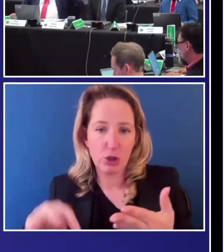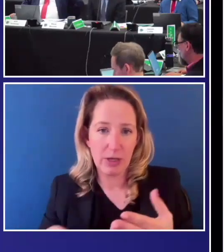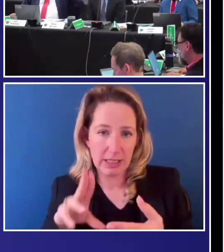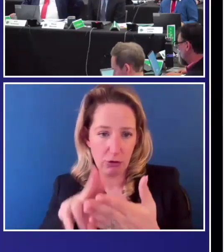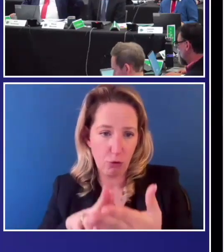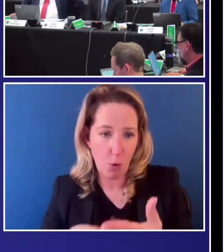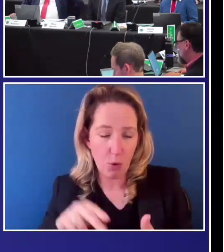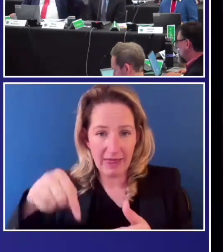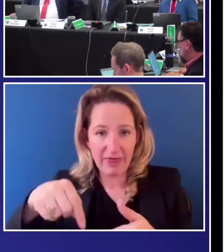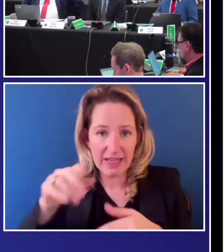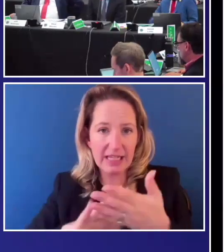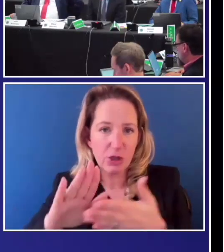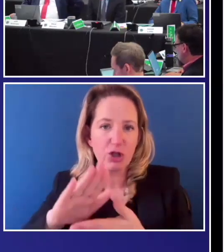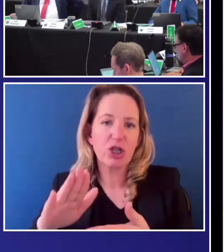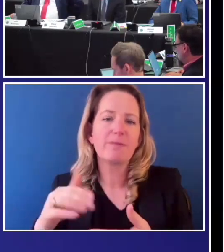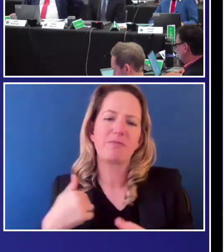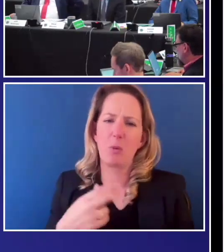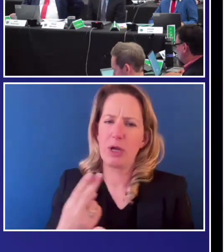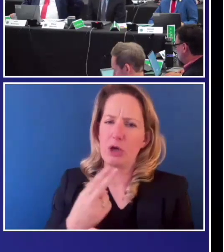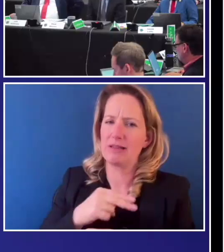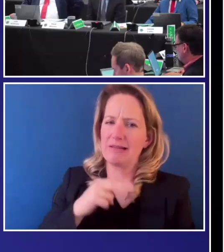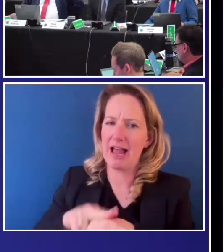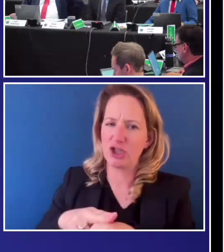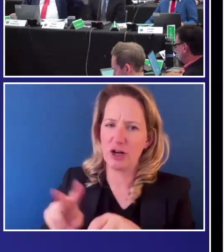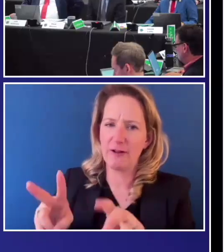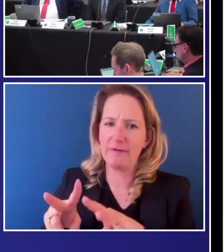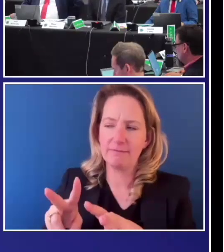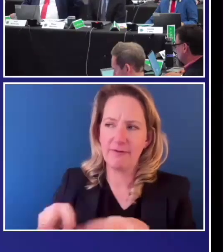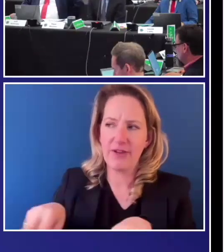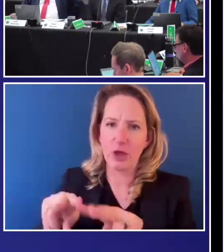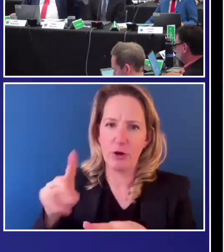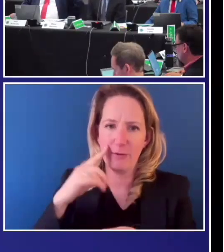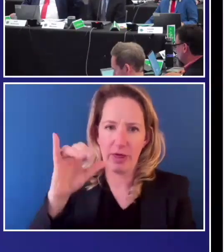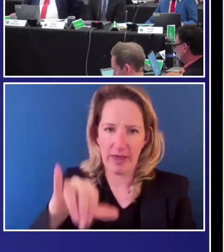we use the national value for those individuals. So I think we can scroll down